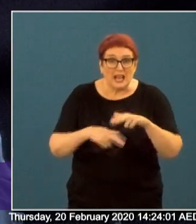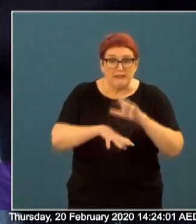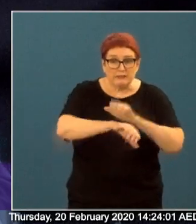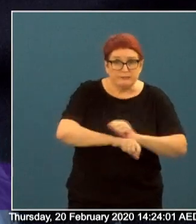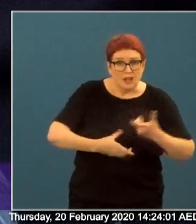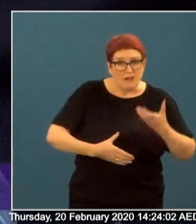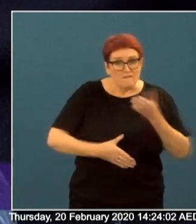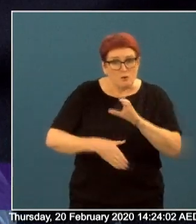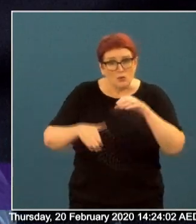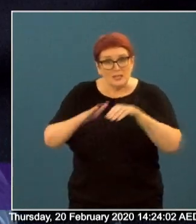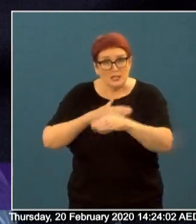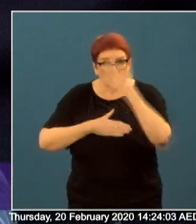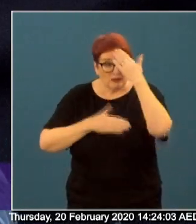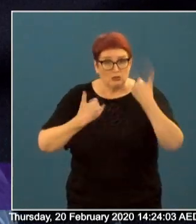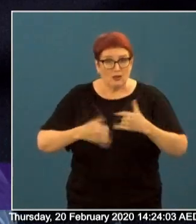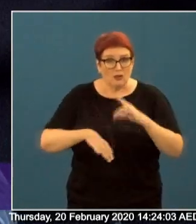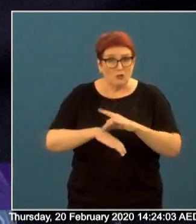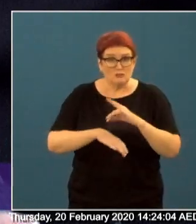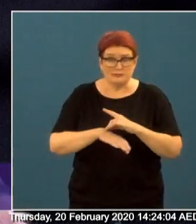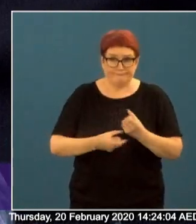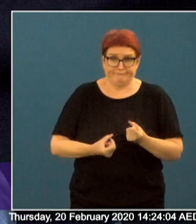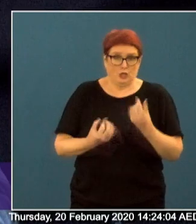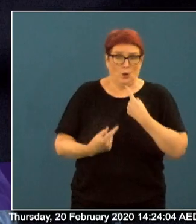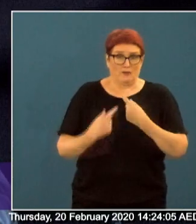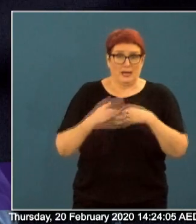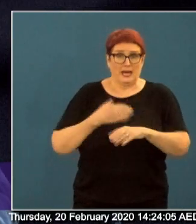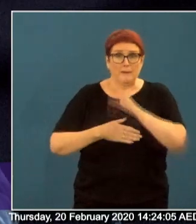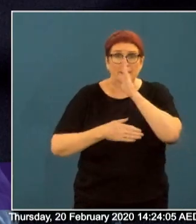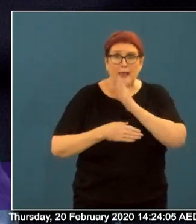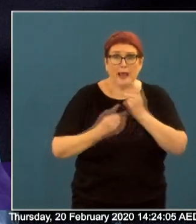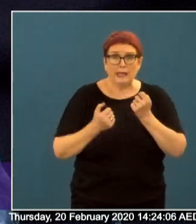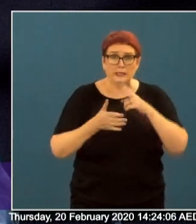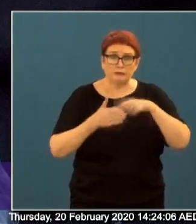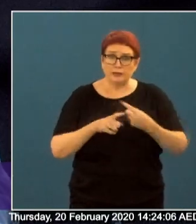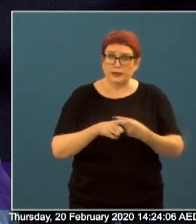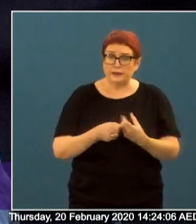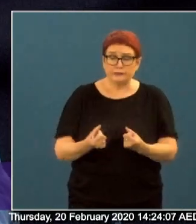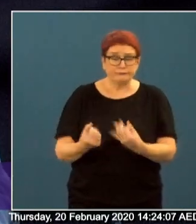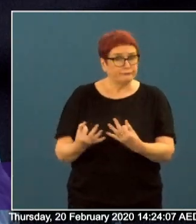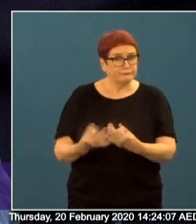But the funding, I think, is testimony to the need, but this is just in one jurisdiction.